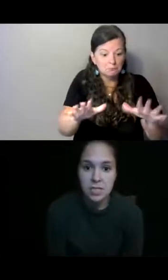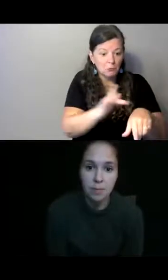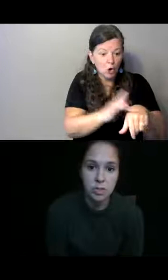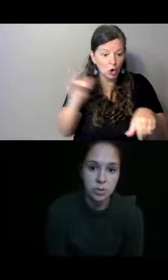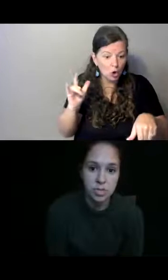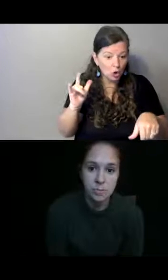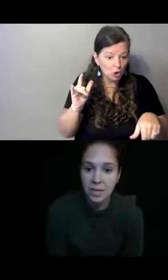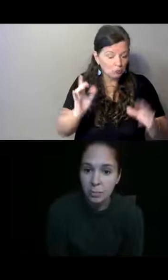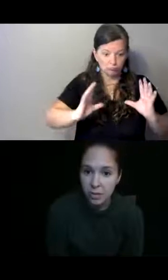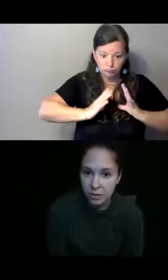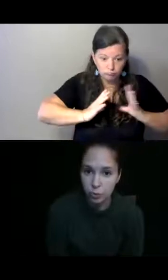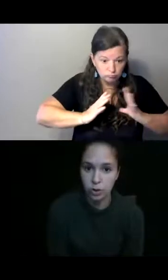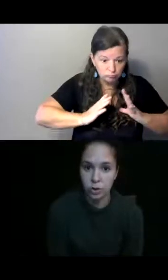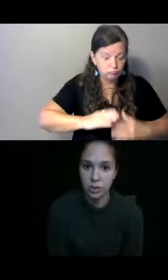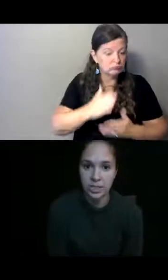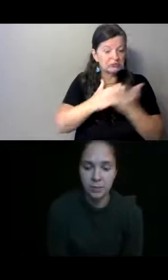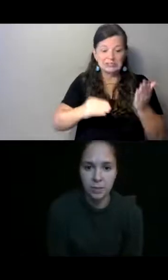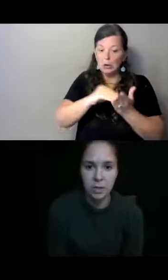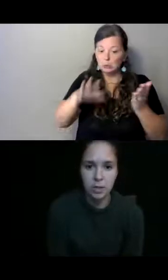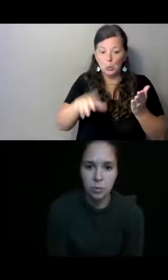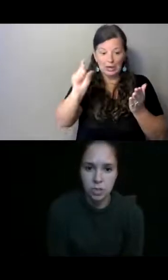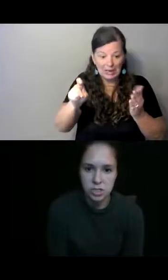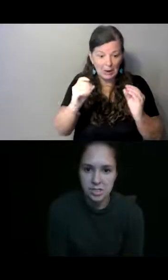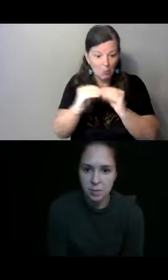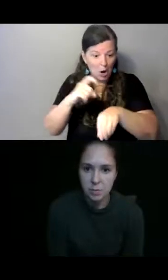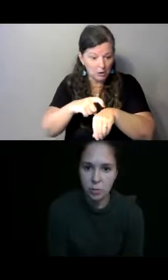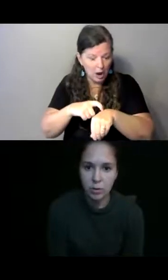Some students may complete the work early, which is acceptable